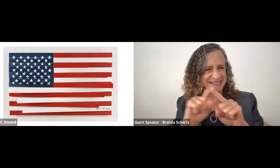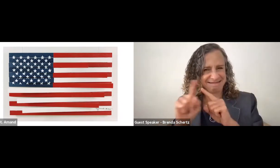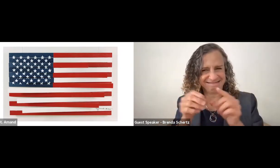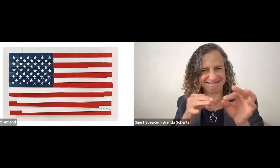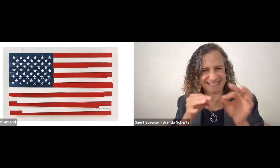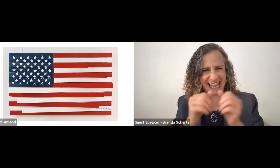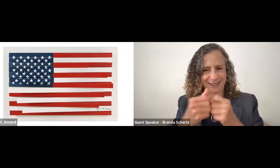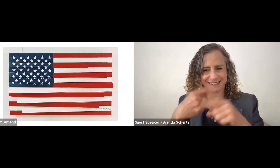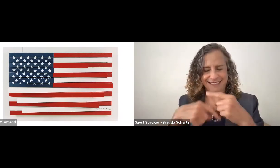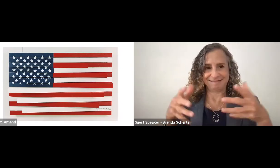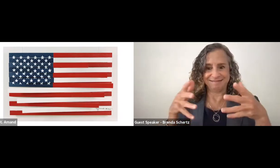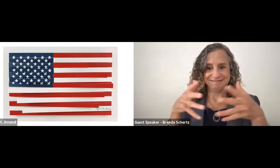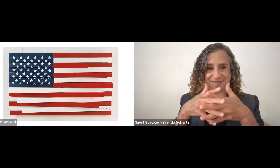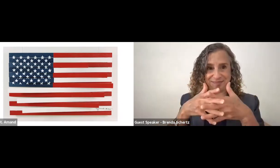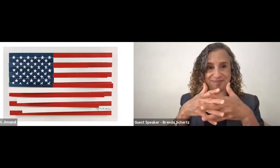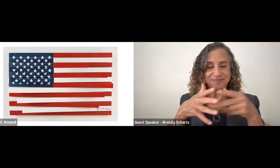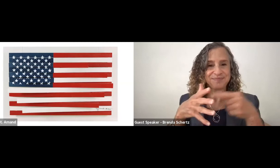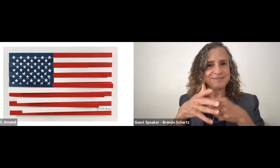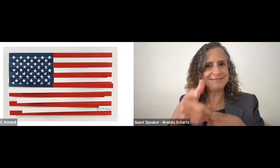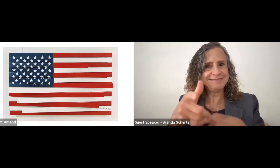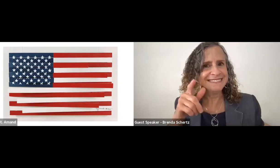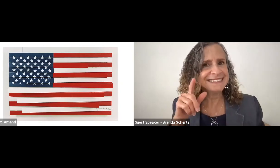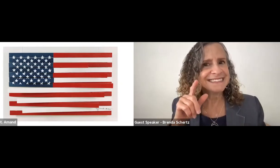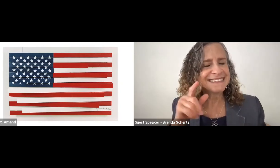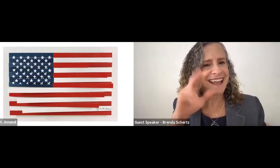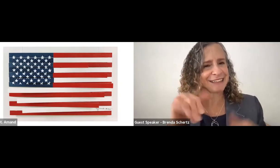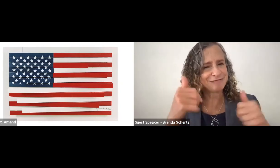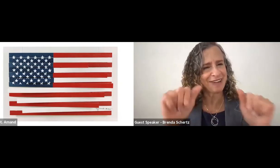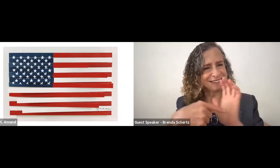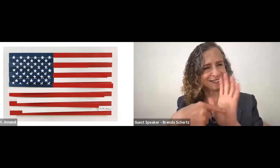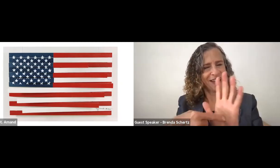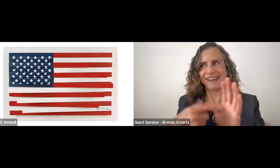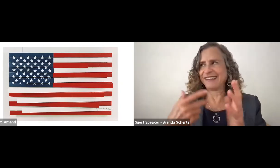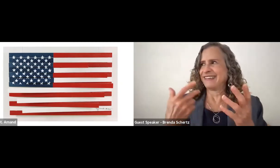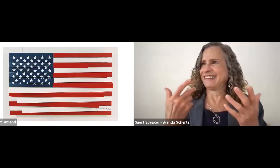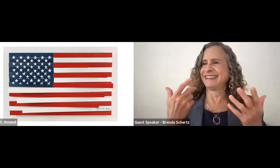You know, maybe it's because of Deaf folks coming together. I don't know; it's different ways of signing